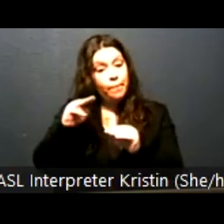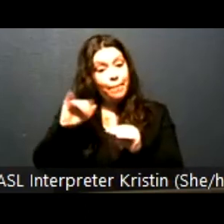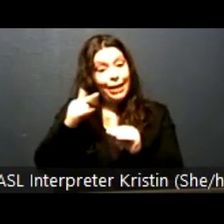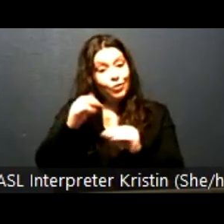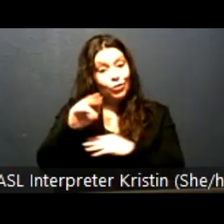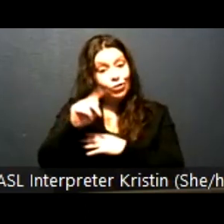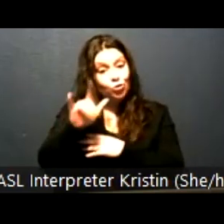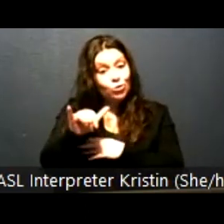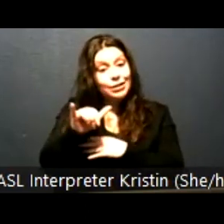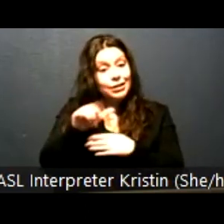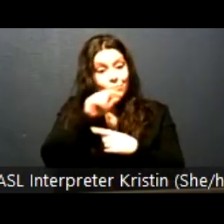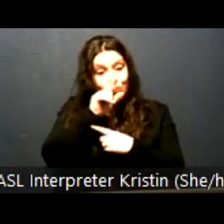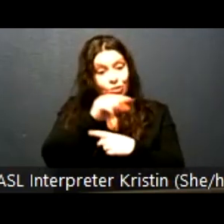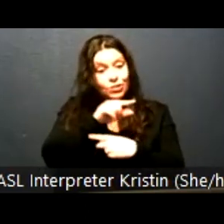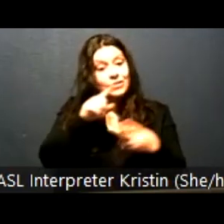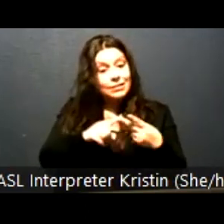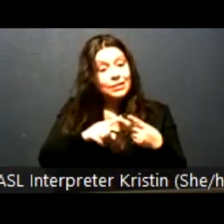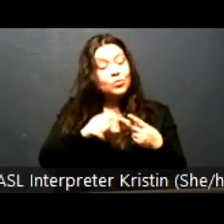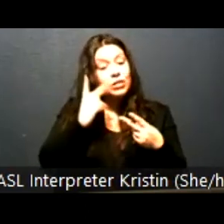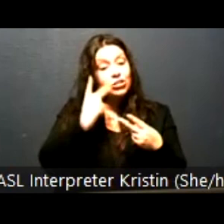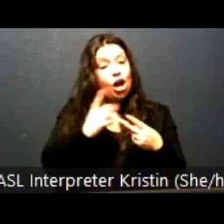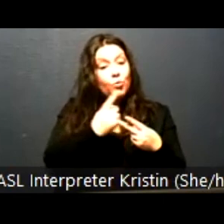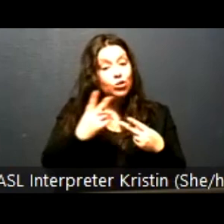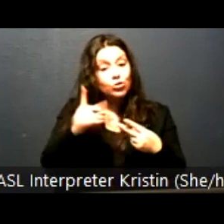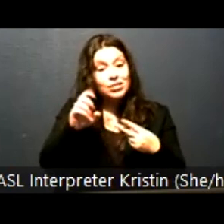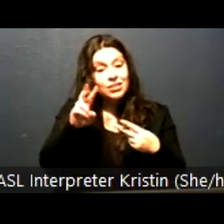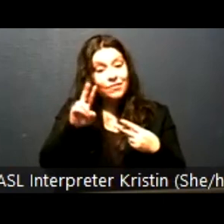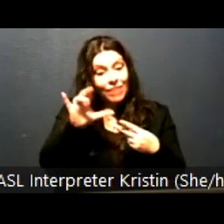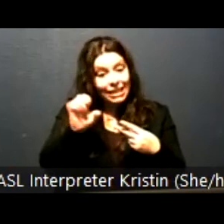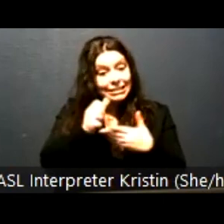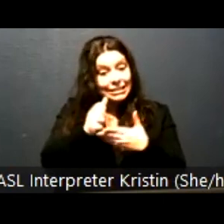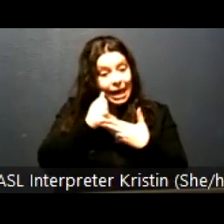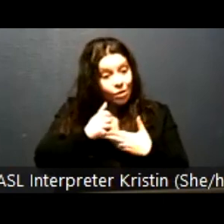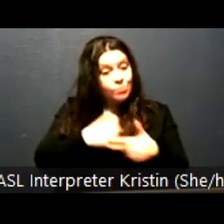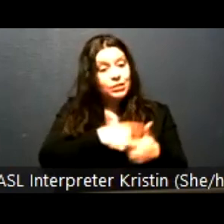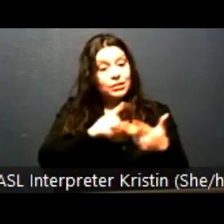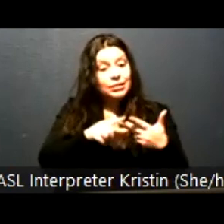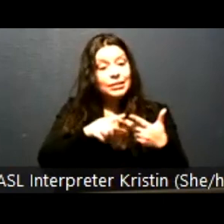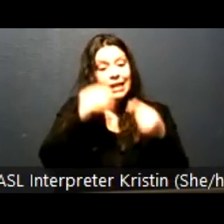how the data has helped to save species and the incredible difference that she's making and then